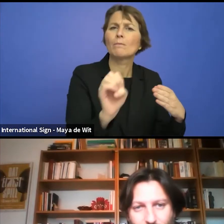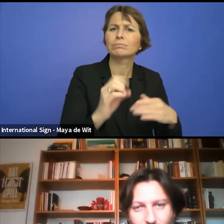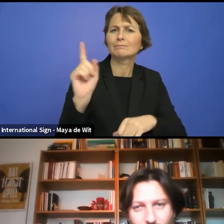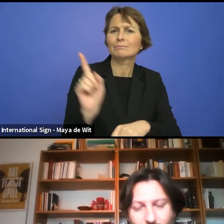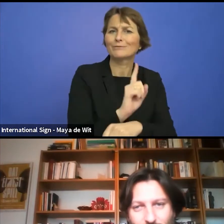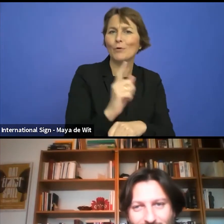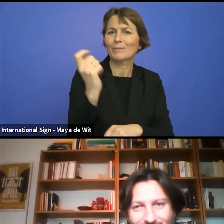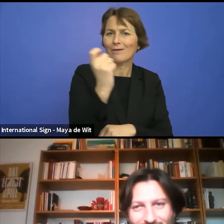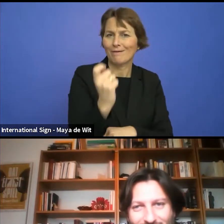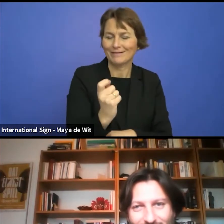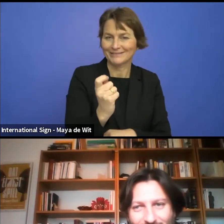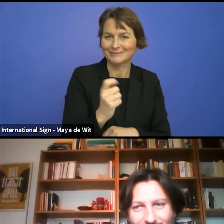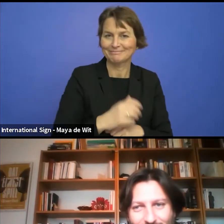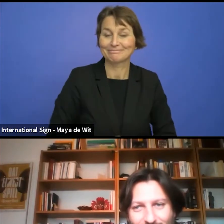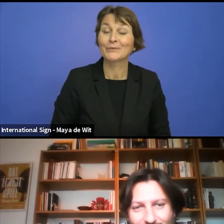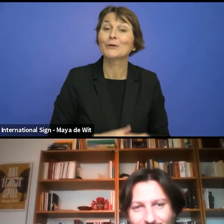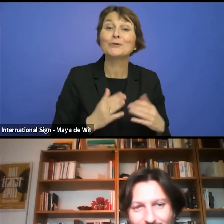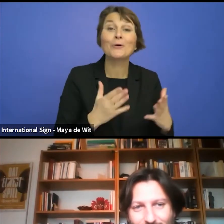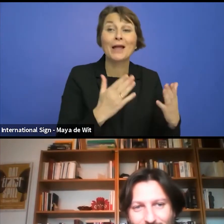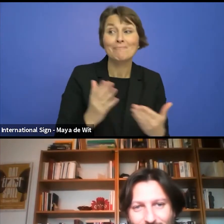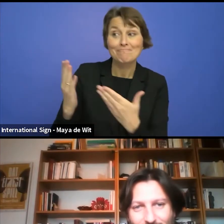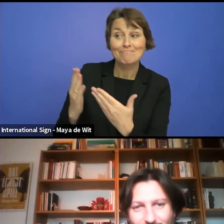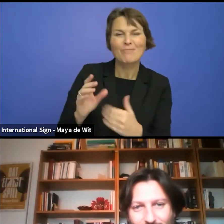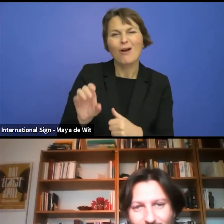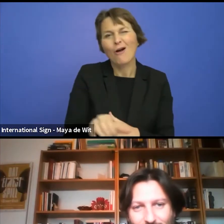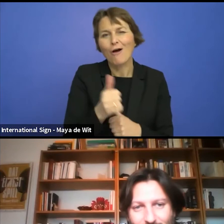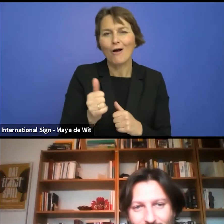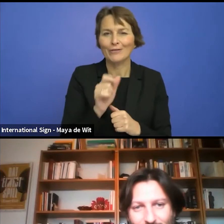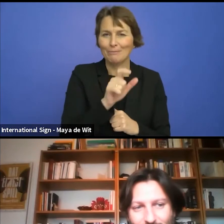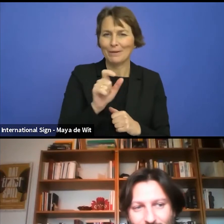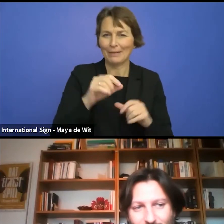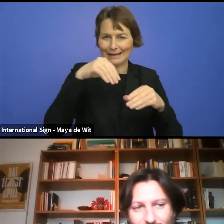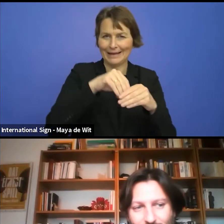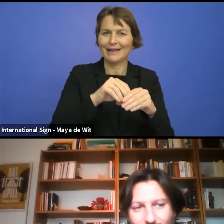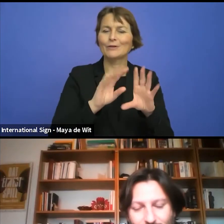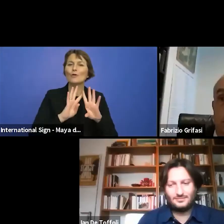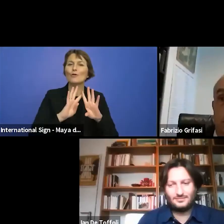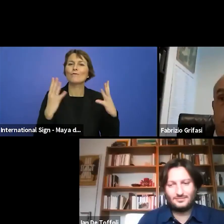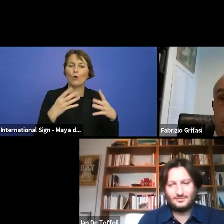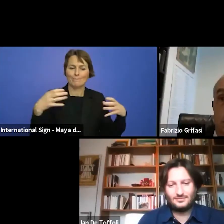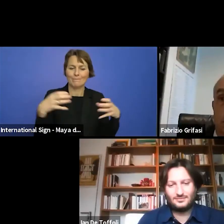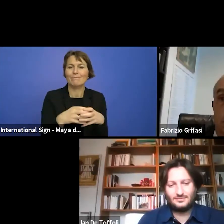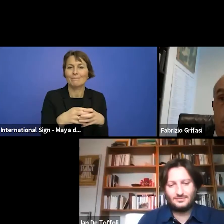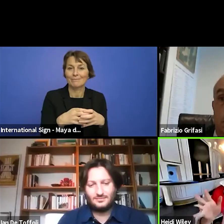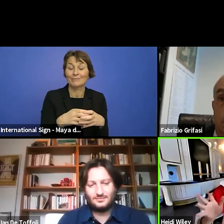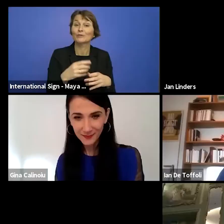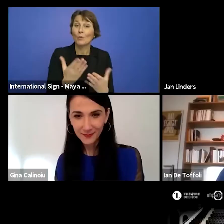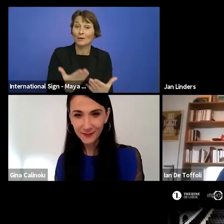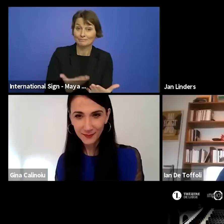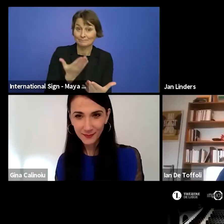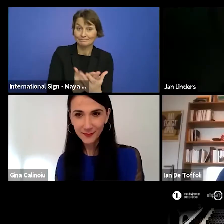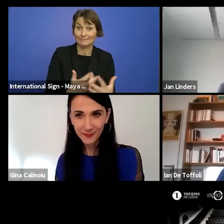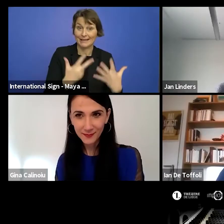by my fellow consortium members to present you our 8 concrete suggestions for the way forward and I'd